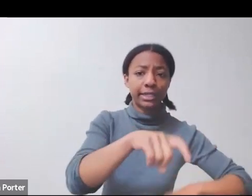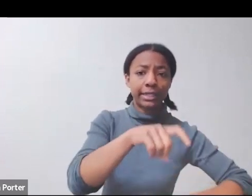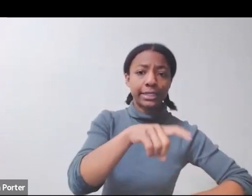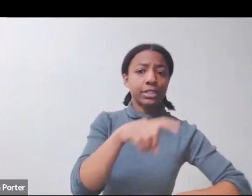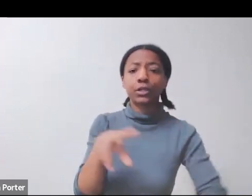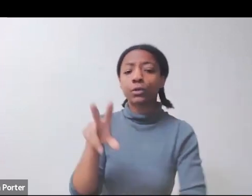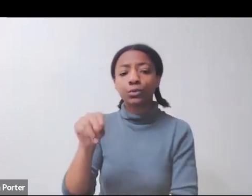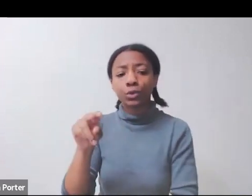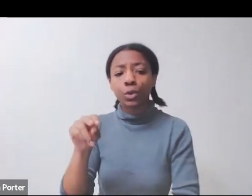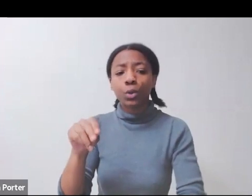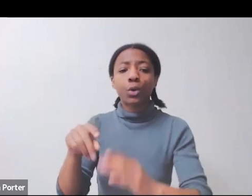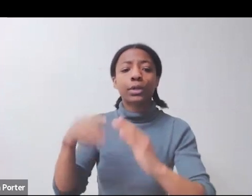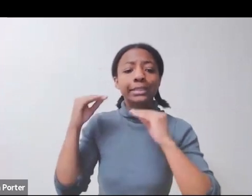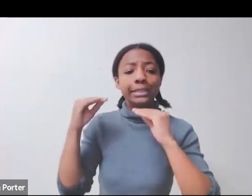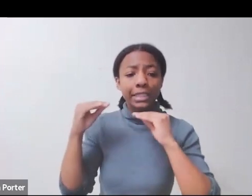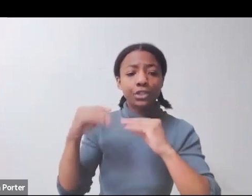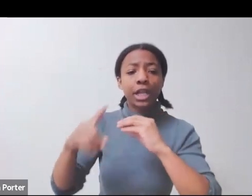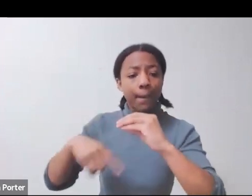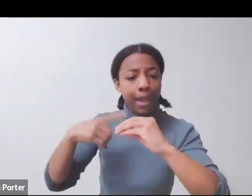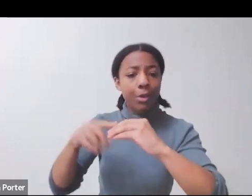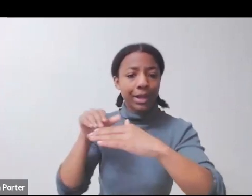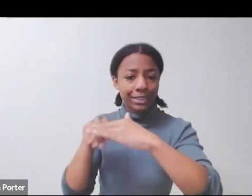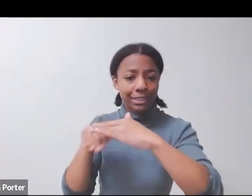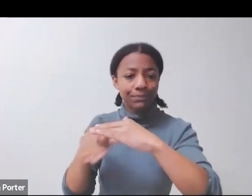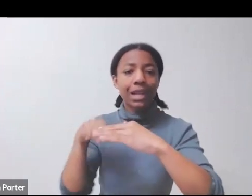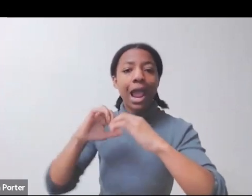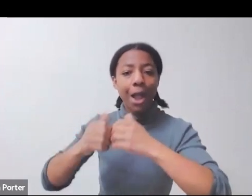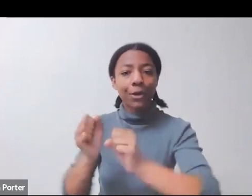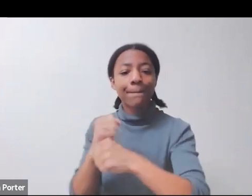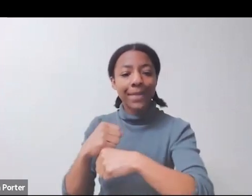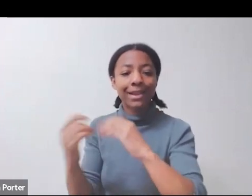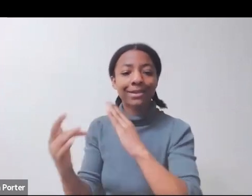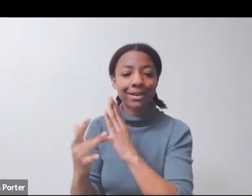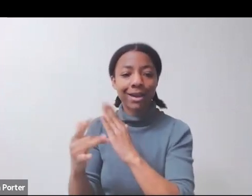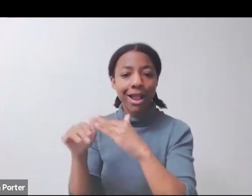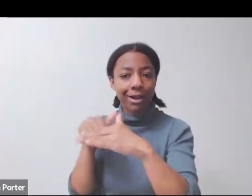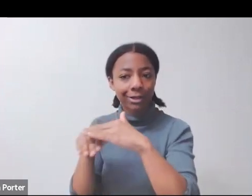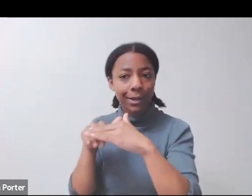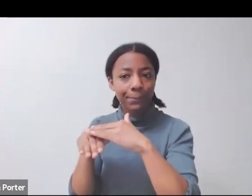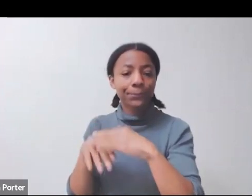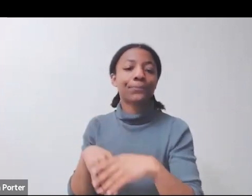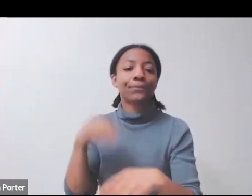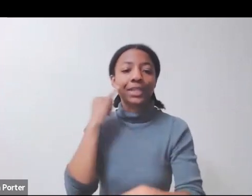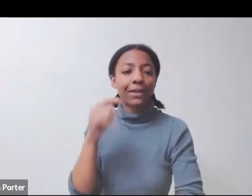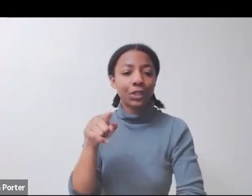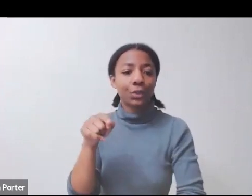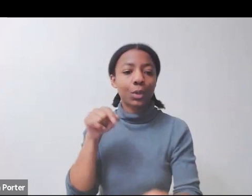If we go back about 10 years, I think that we had a lot of speculation that accessibility information might appeal to diverse students, including students